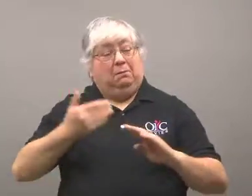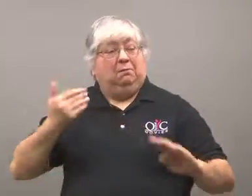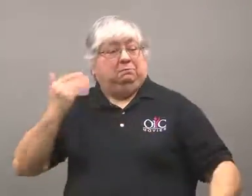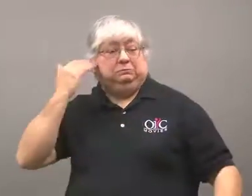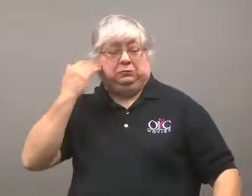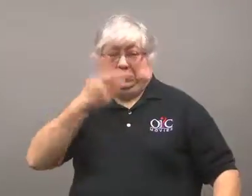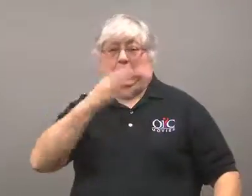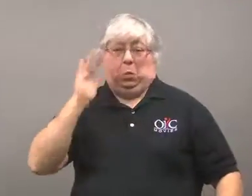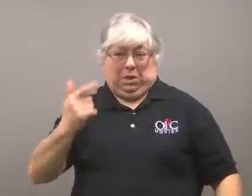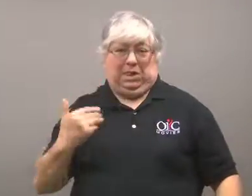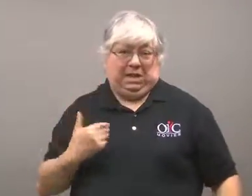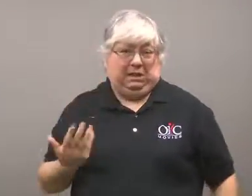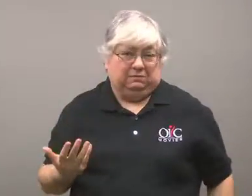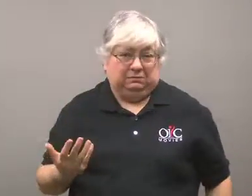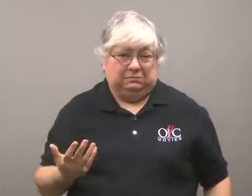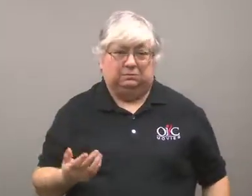but other than that, there's no way to know if a person will have one.